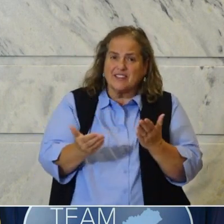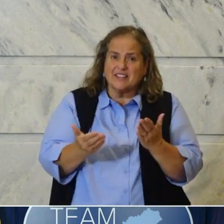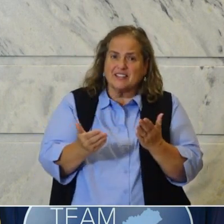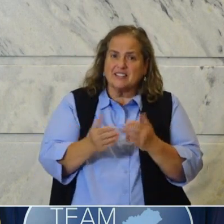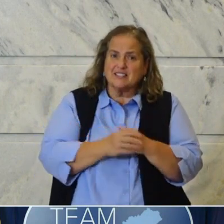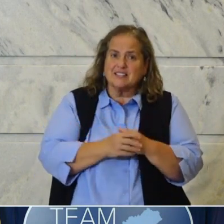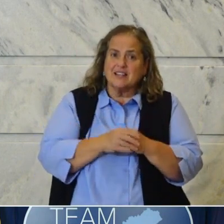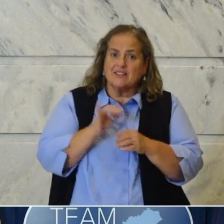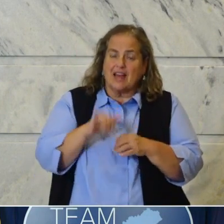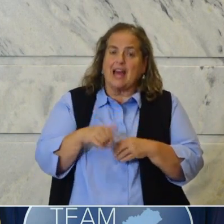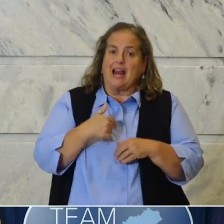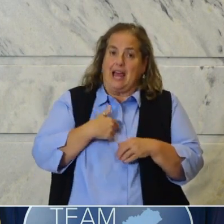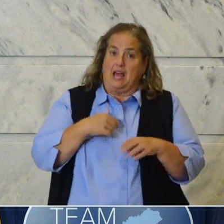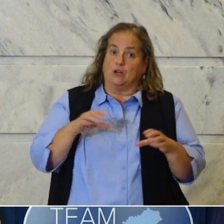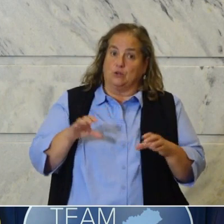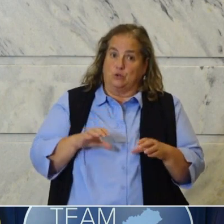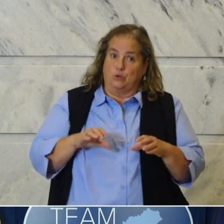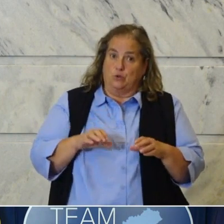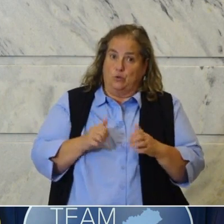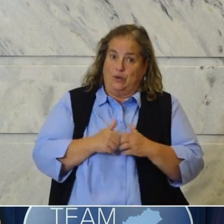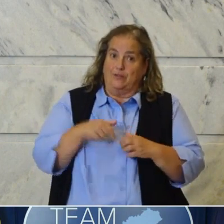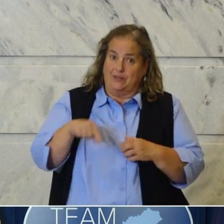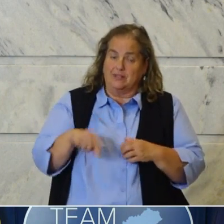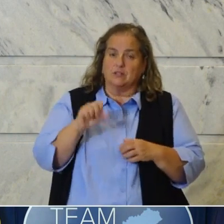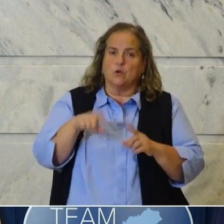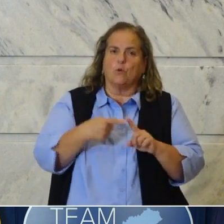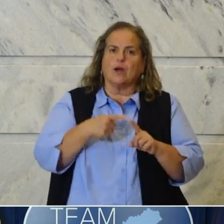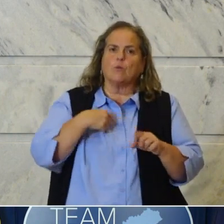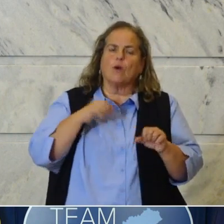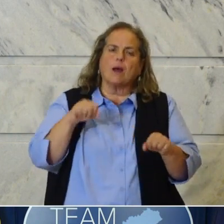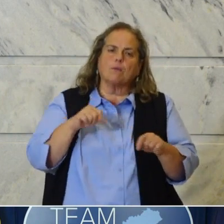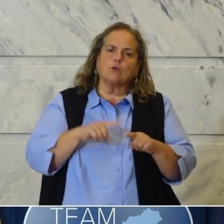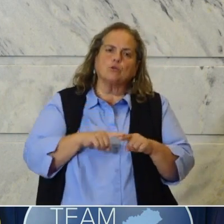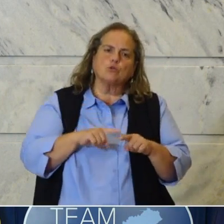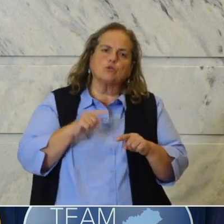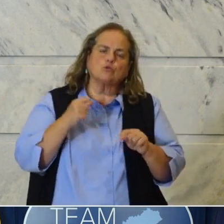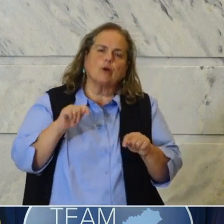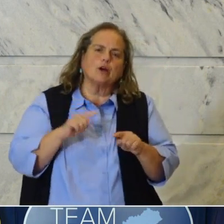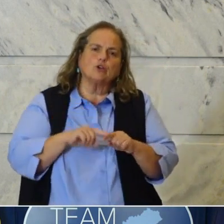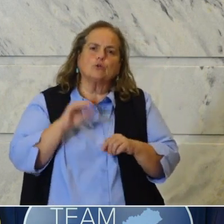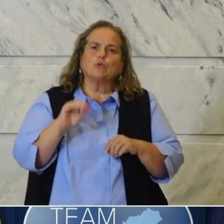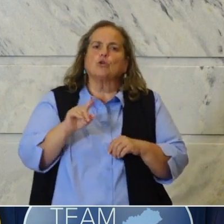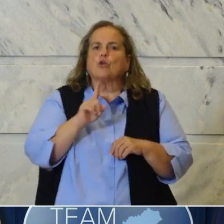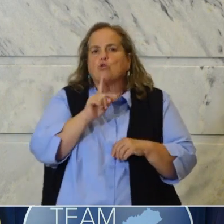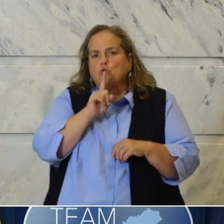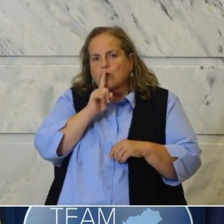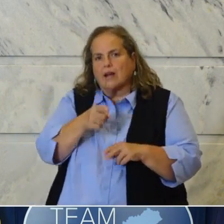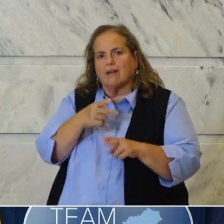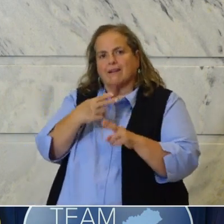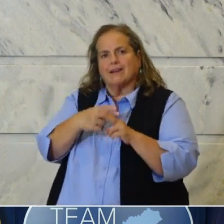but I do in this is when we're able to put, um, a really individual to one of